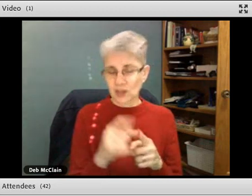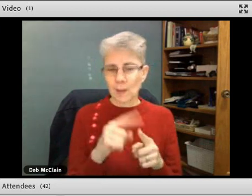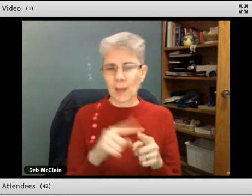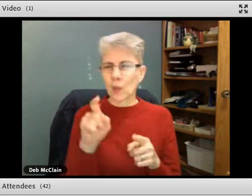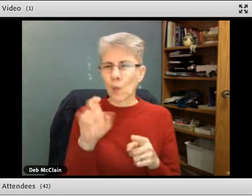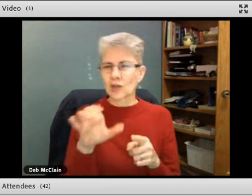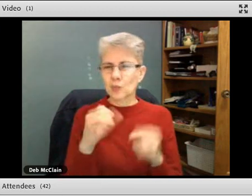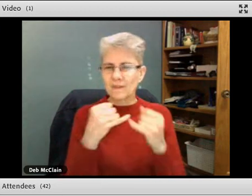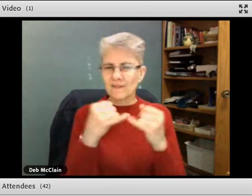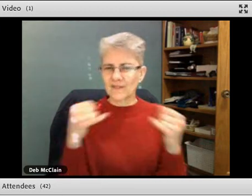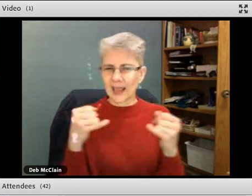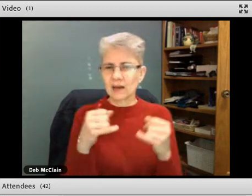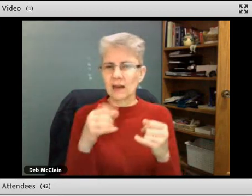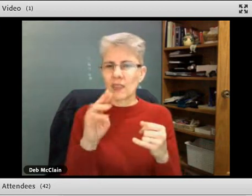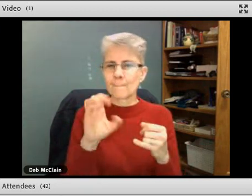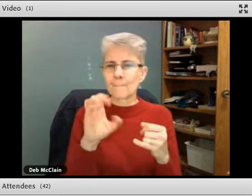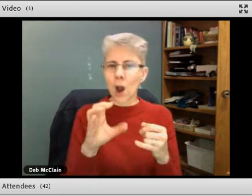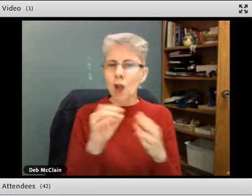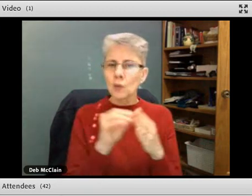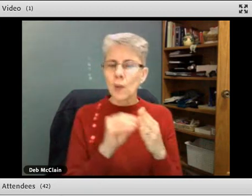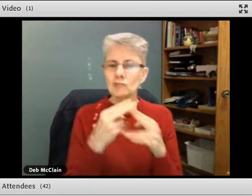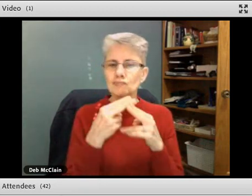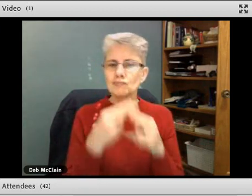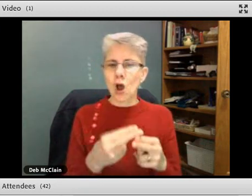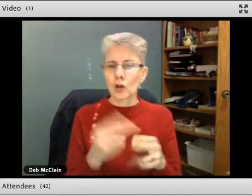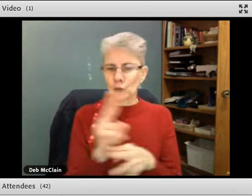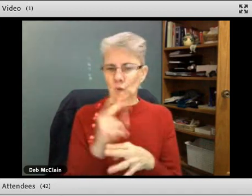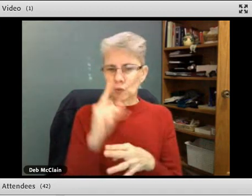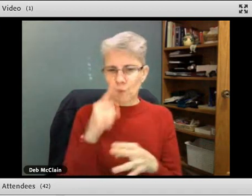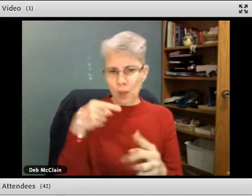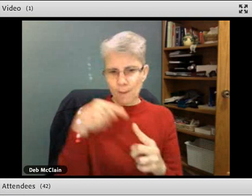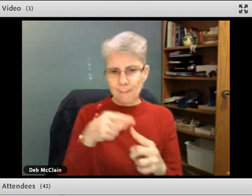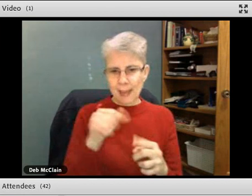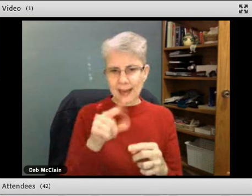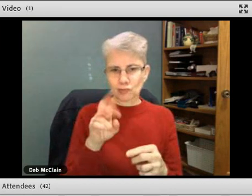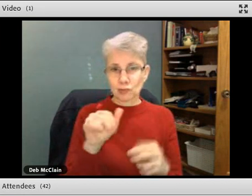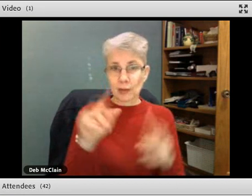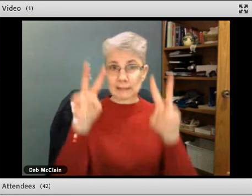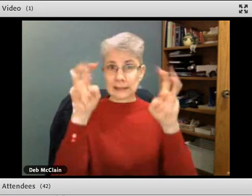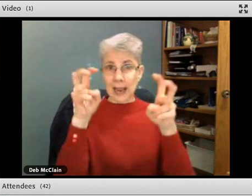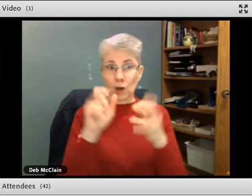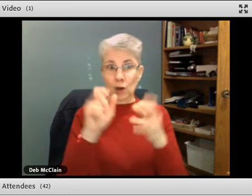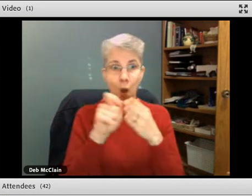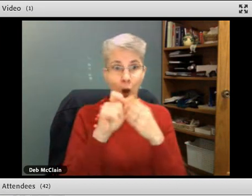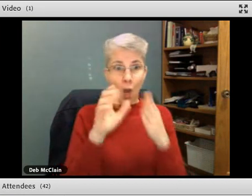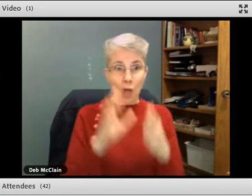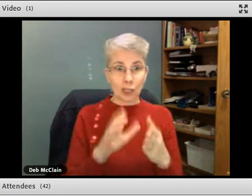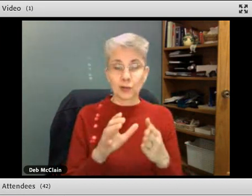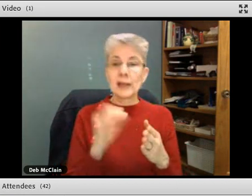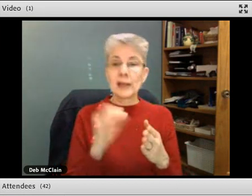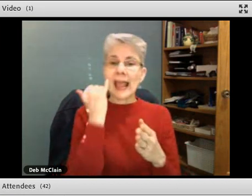If you have a title or an author main entry, if there's a single author for a book or a main author,